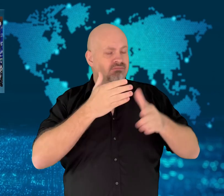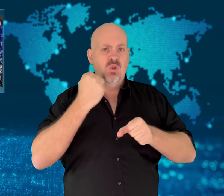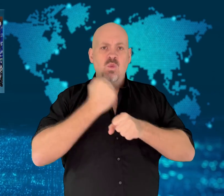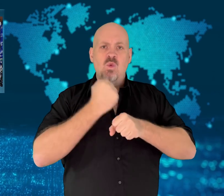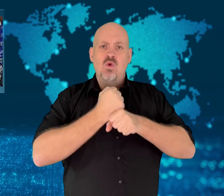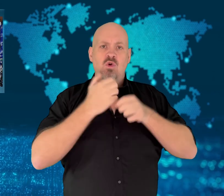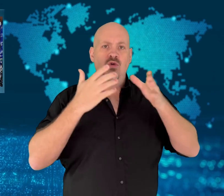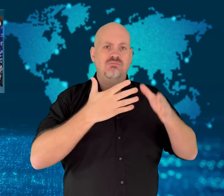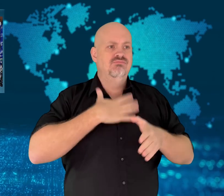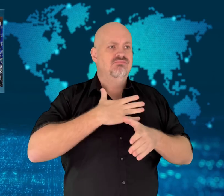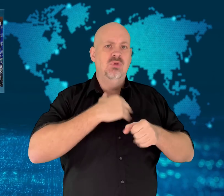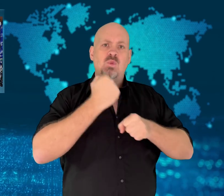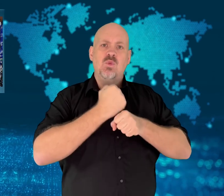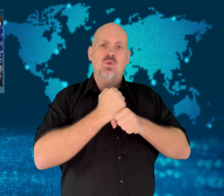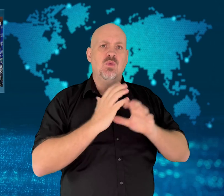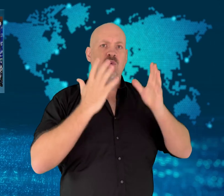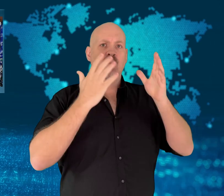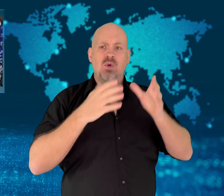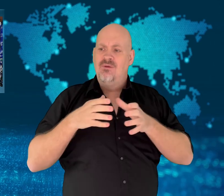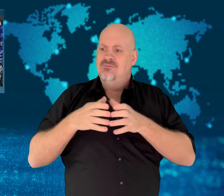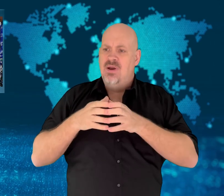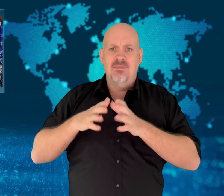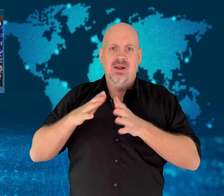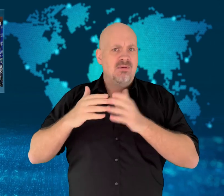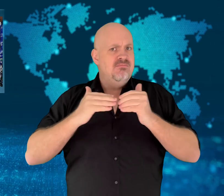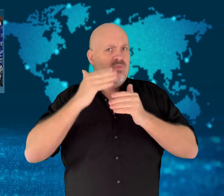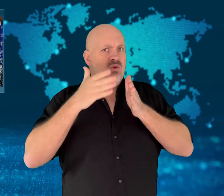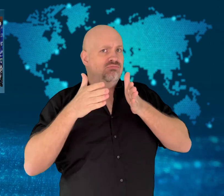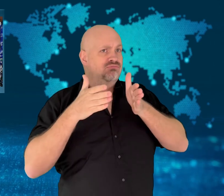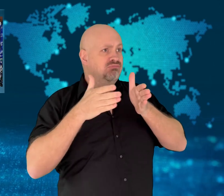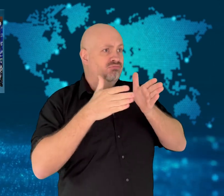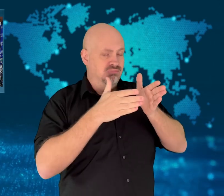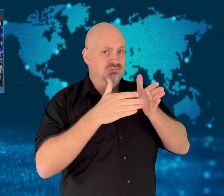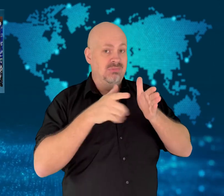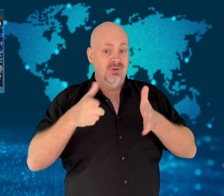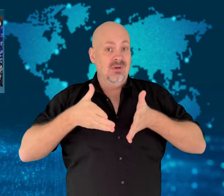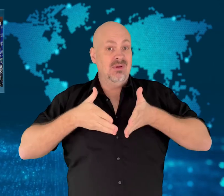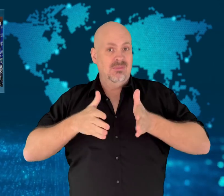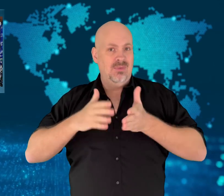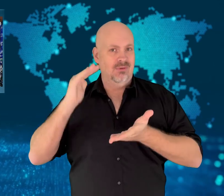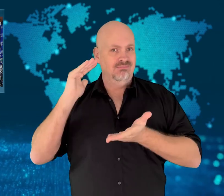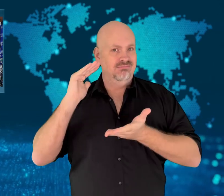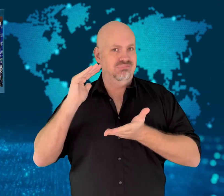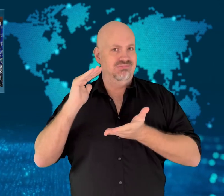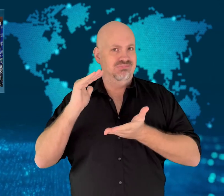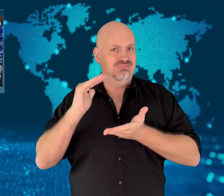enter the workforce continue to slow the country's birth rate.